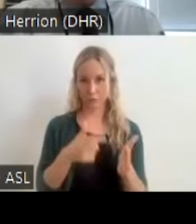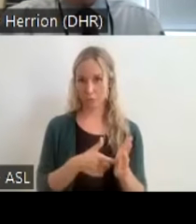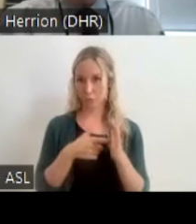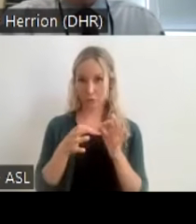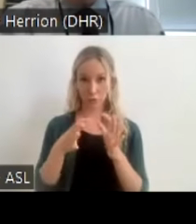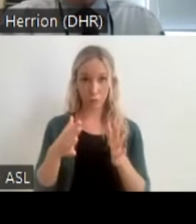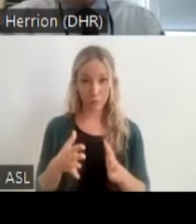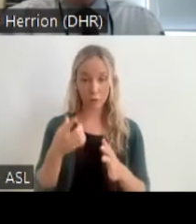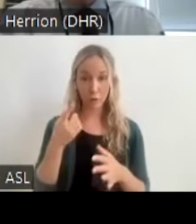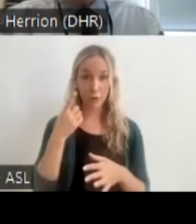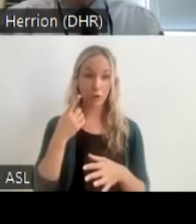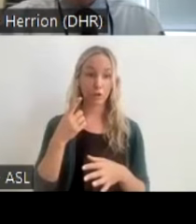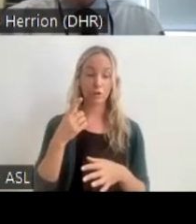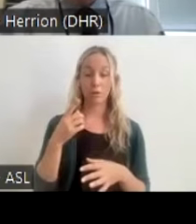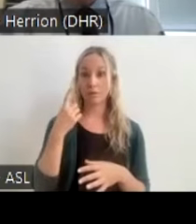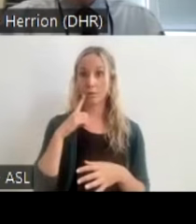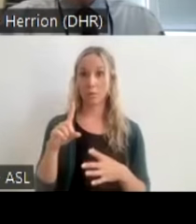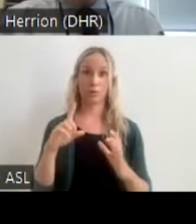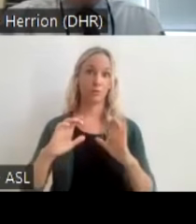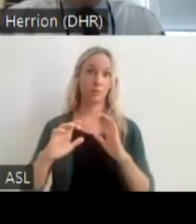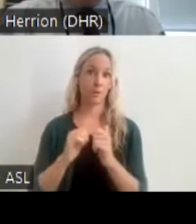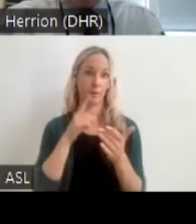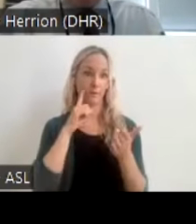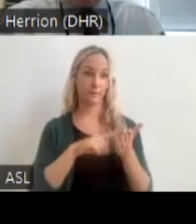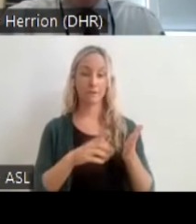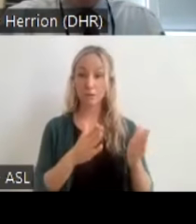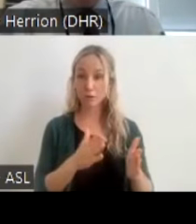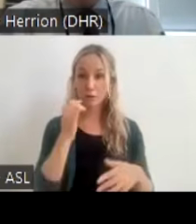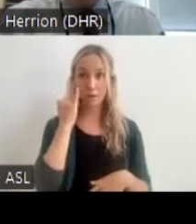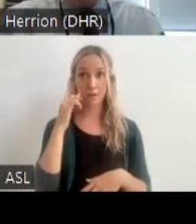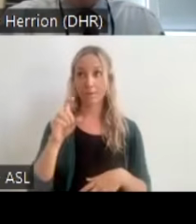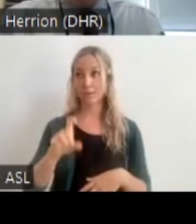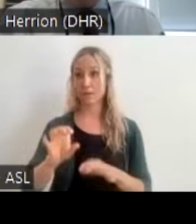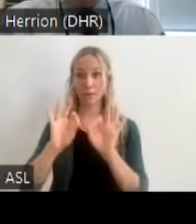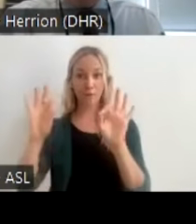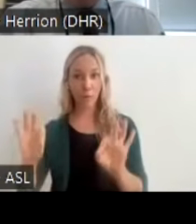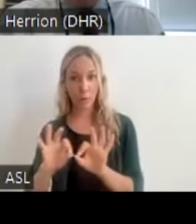complaints available, Including in Spanish,